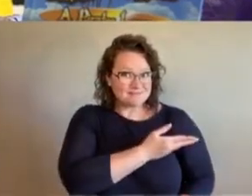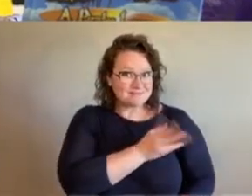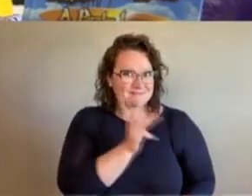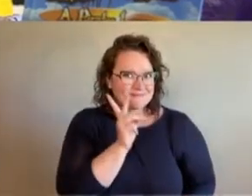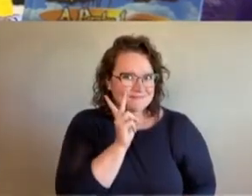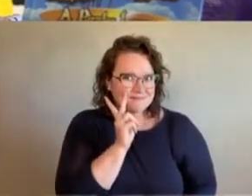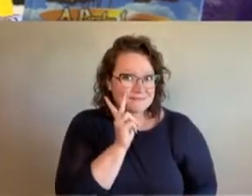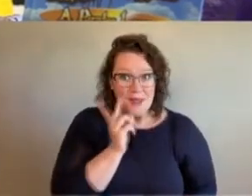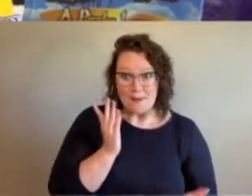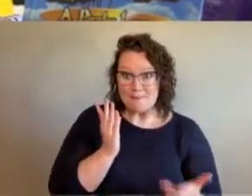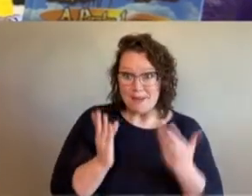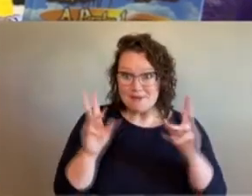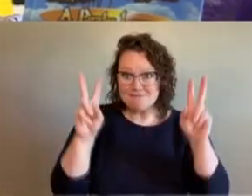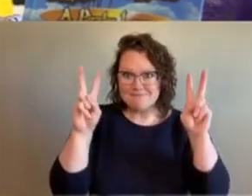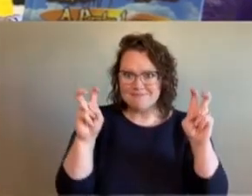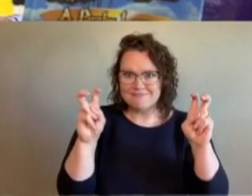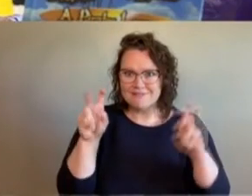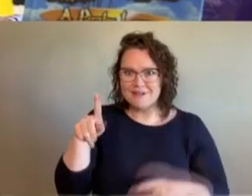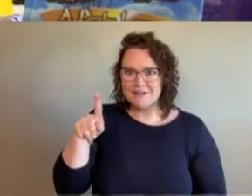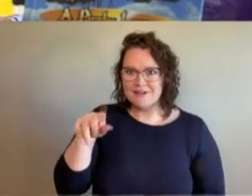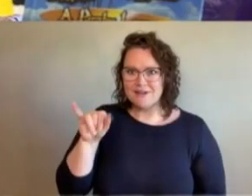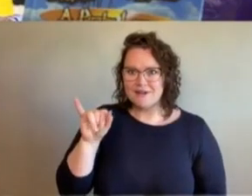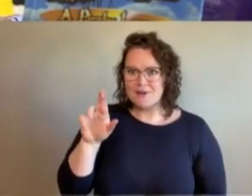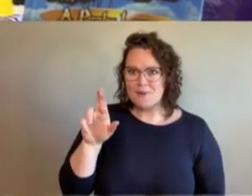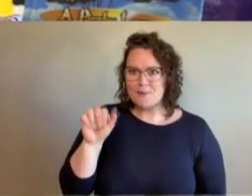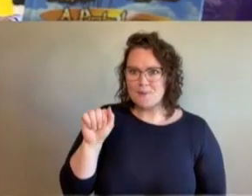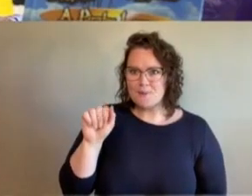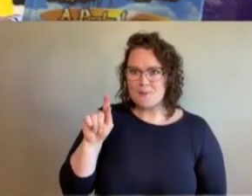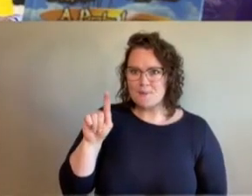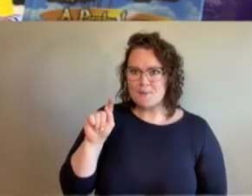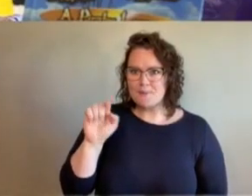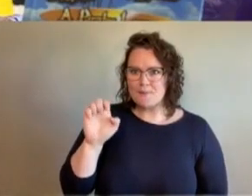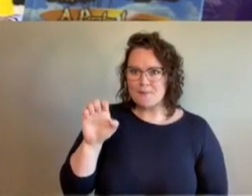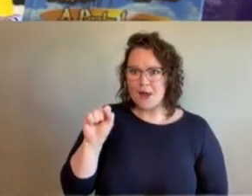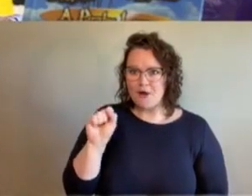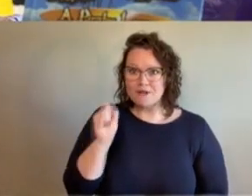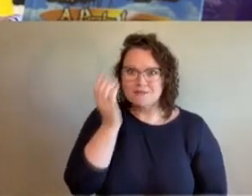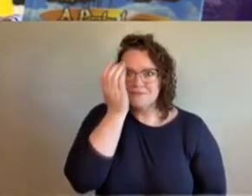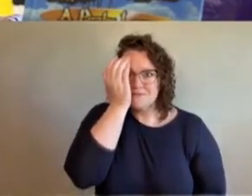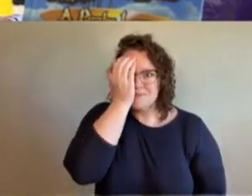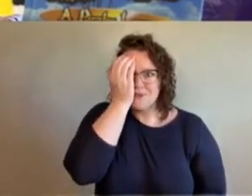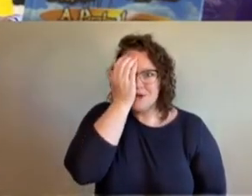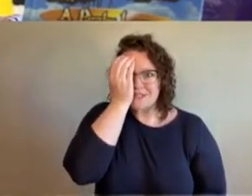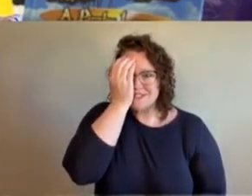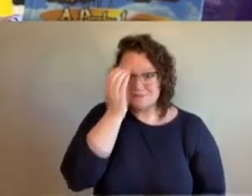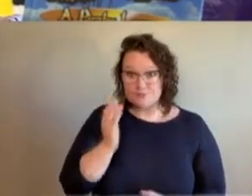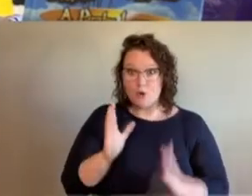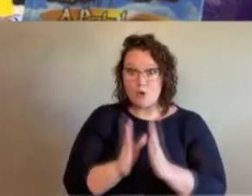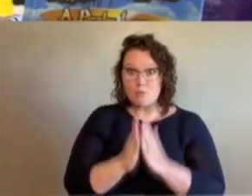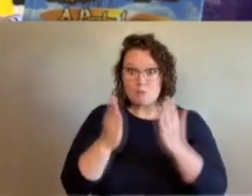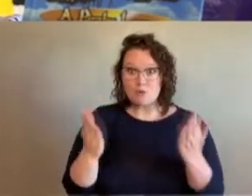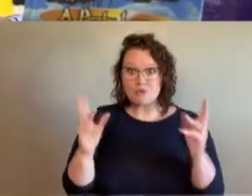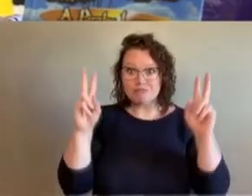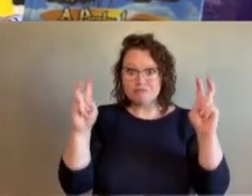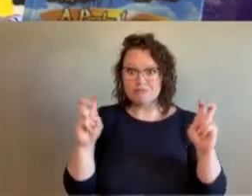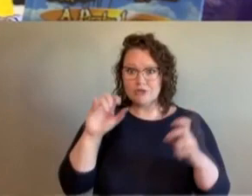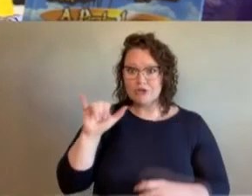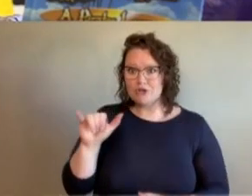Today's episode has to do with whatever is on this table. A good friend I have back here. I'm thinking maybe we are